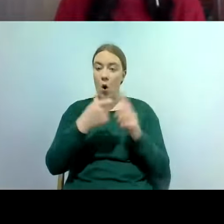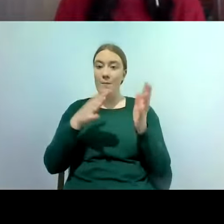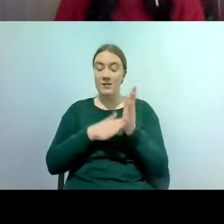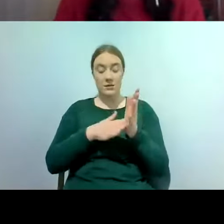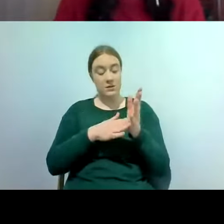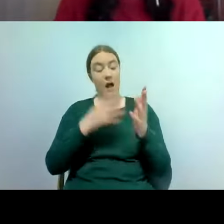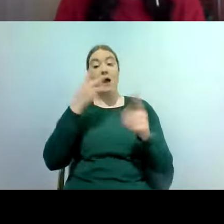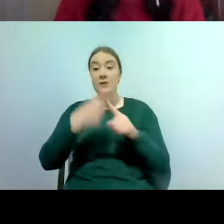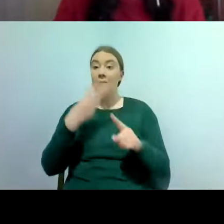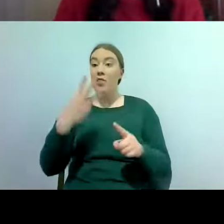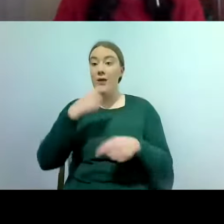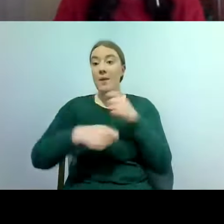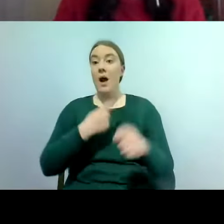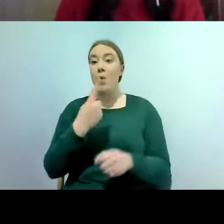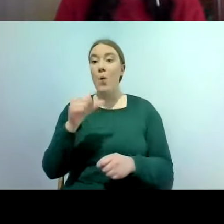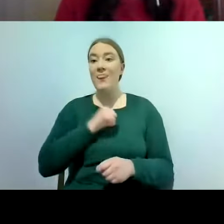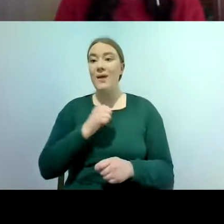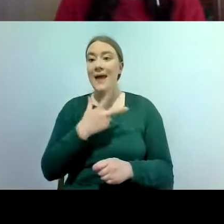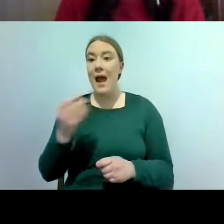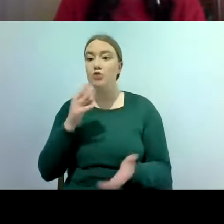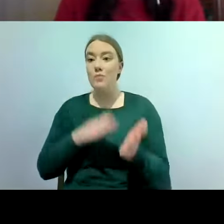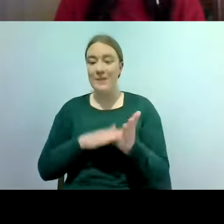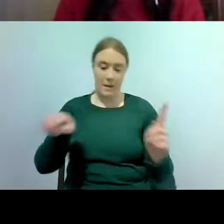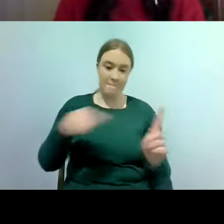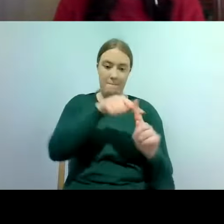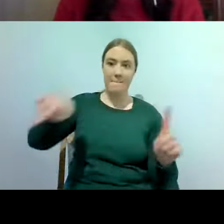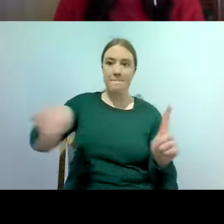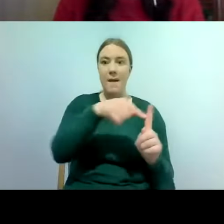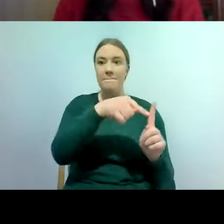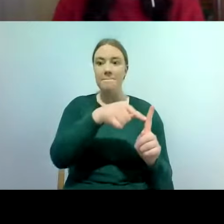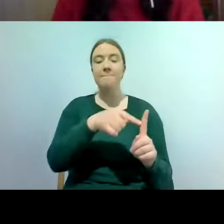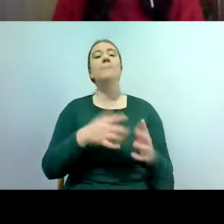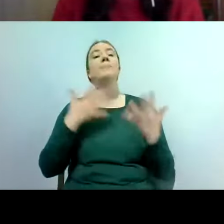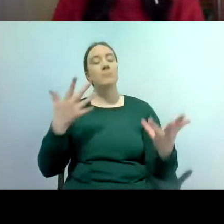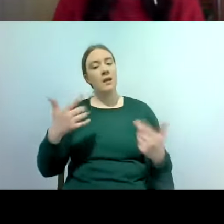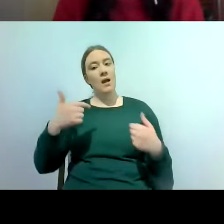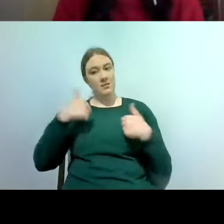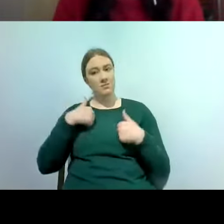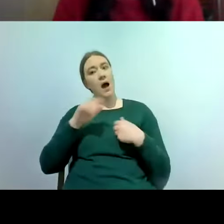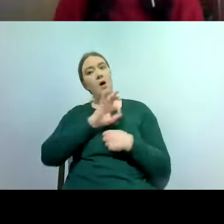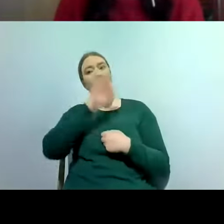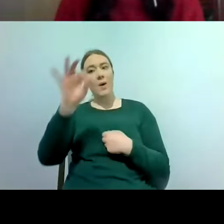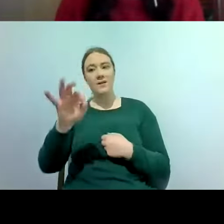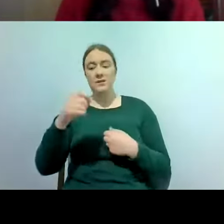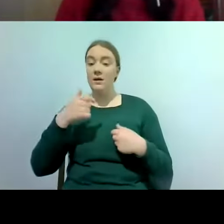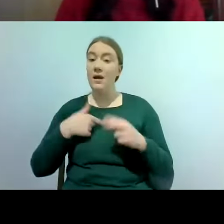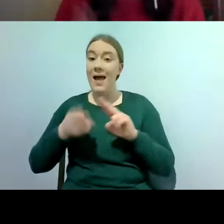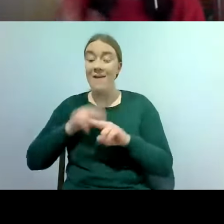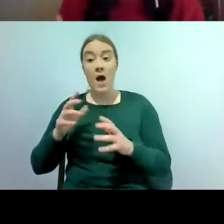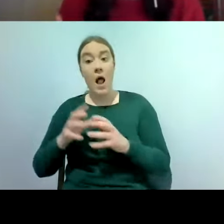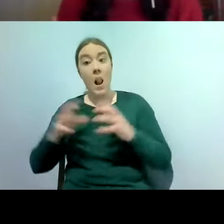so one of my questions was would larger barbel be able to move further you know bigger fish